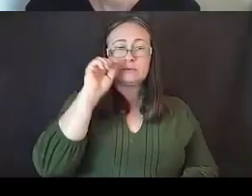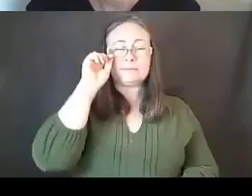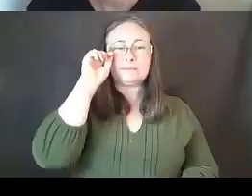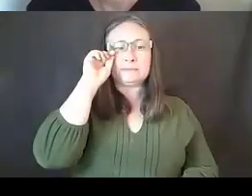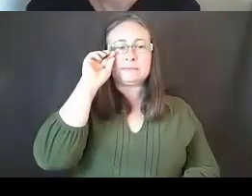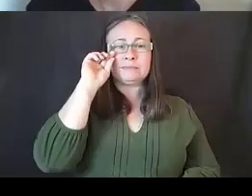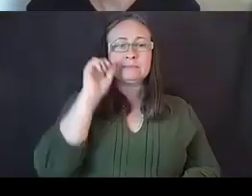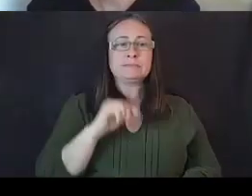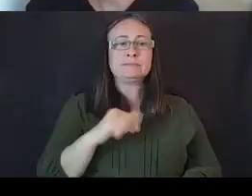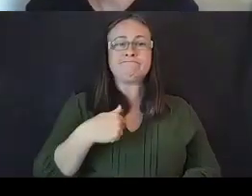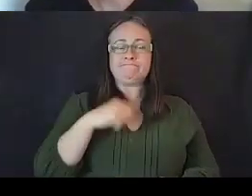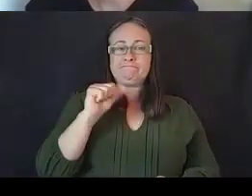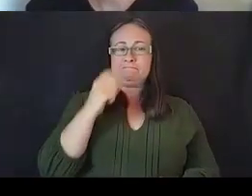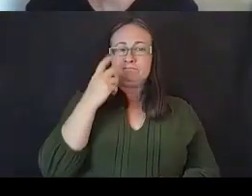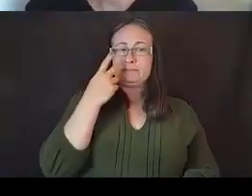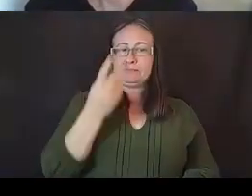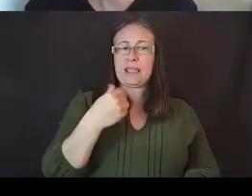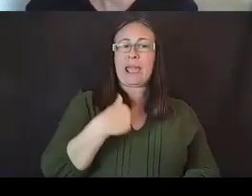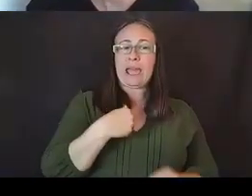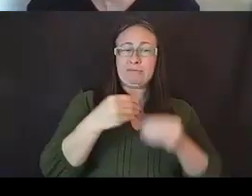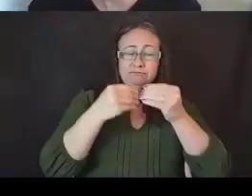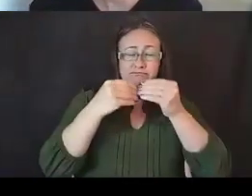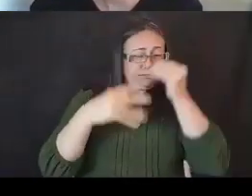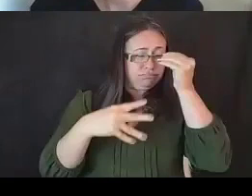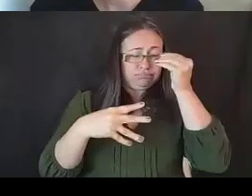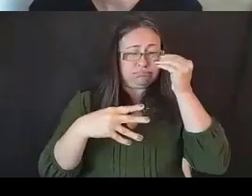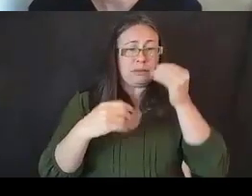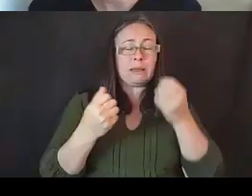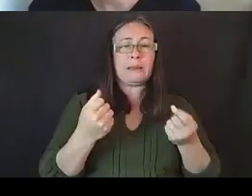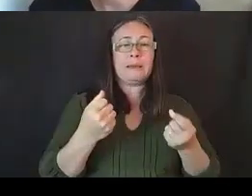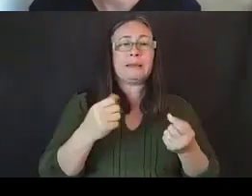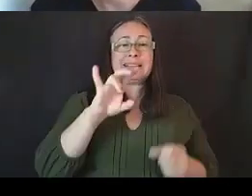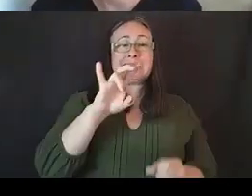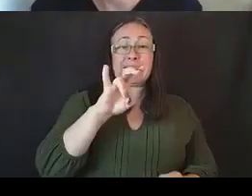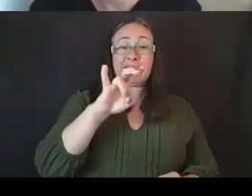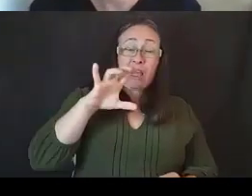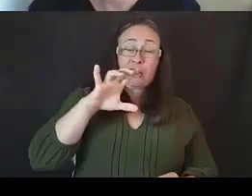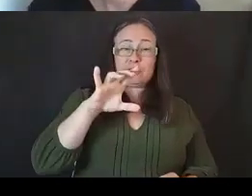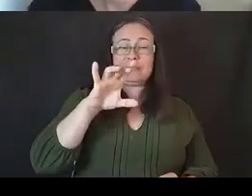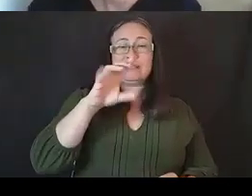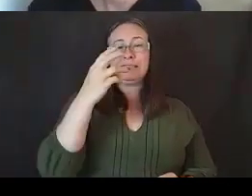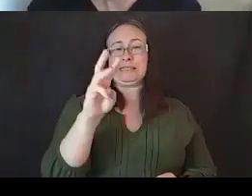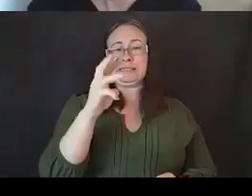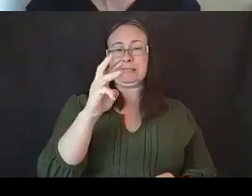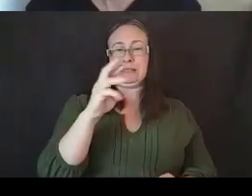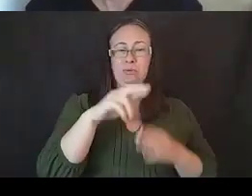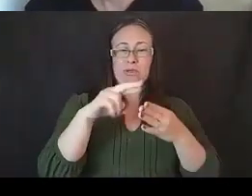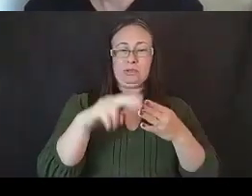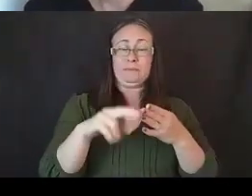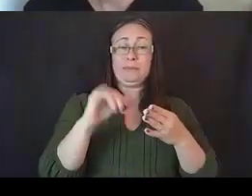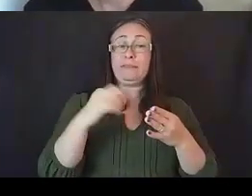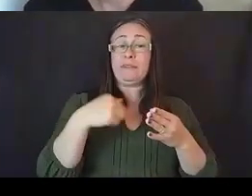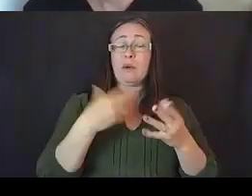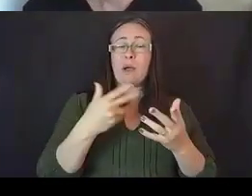and I can see we have a lot of results, 716 to be precise. If I want to narrow this down